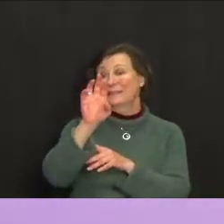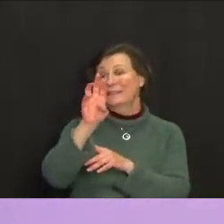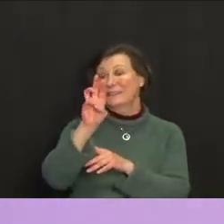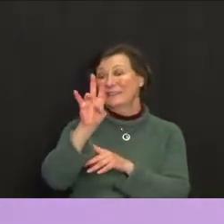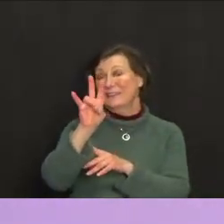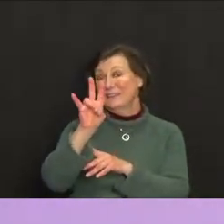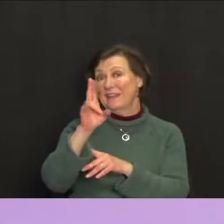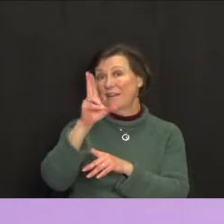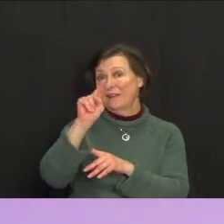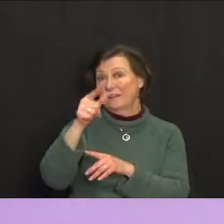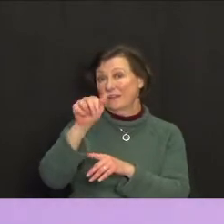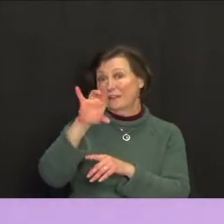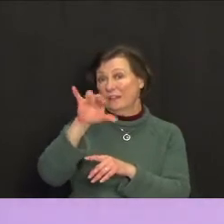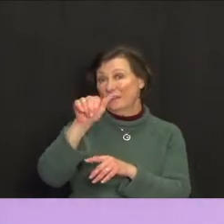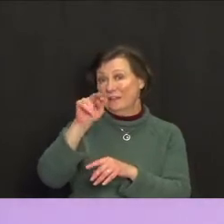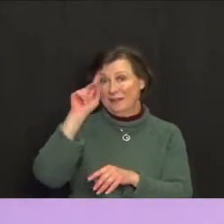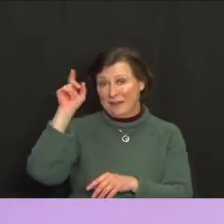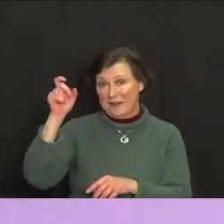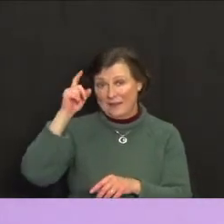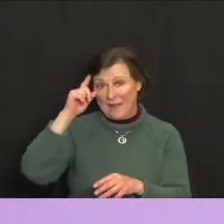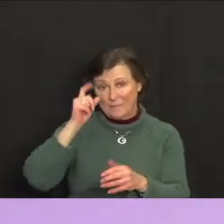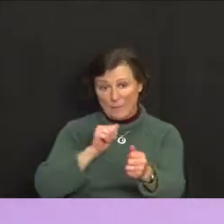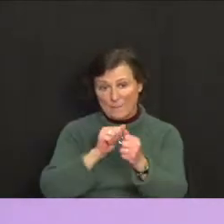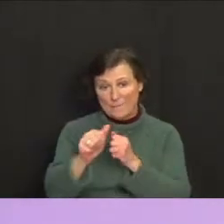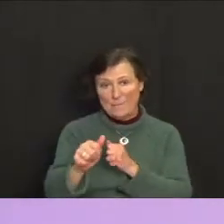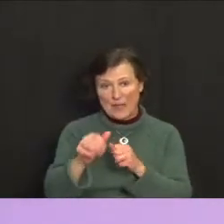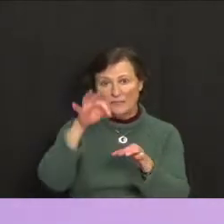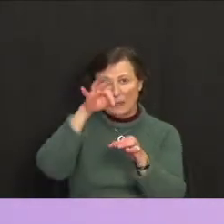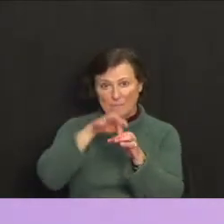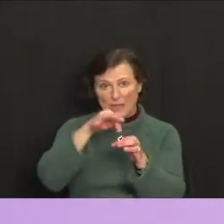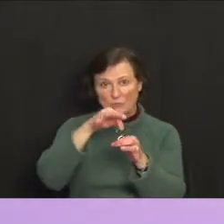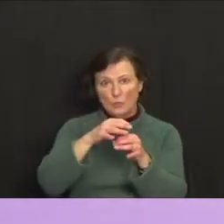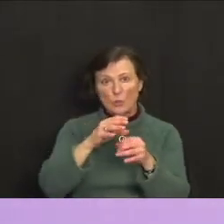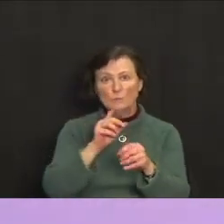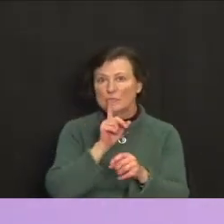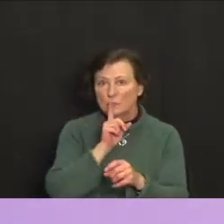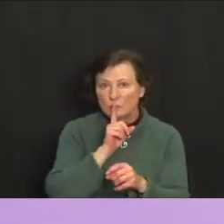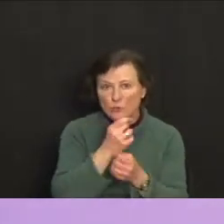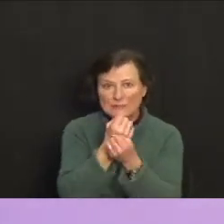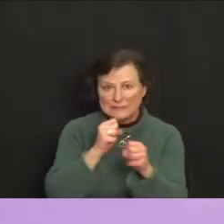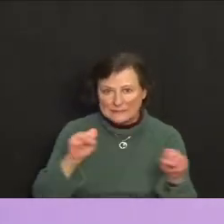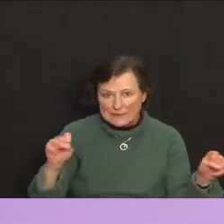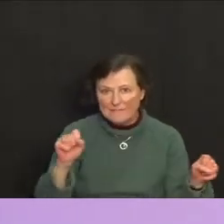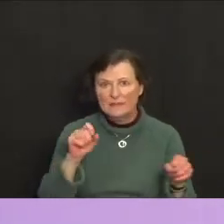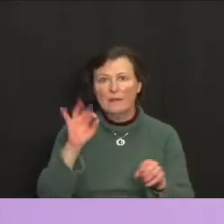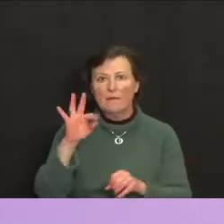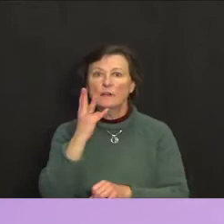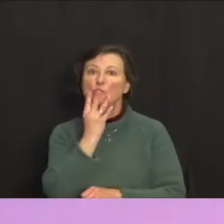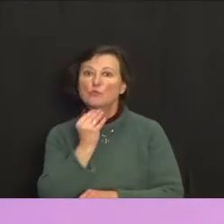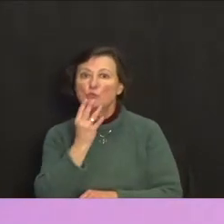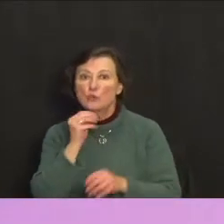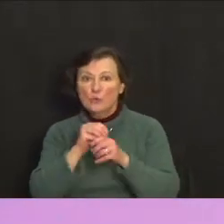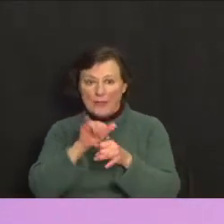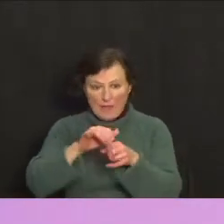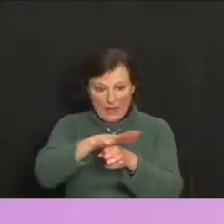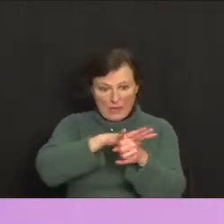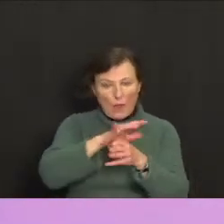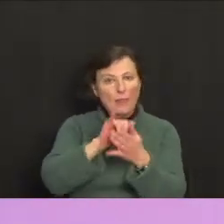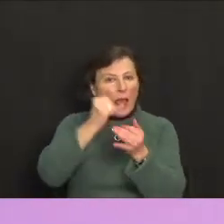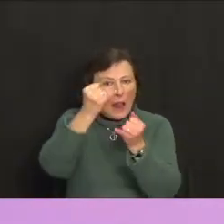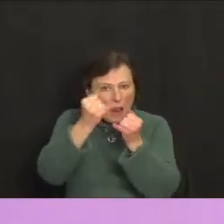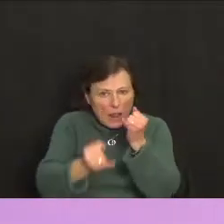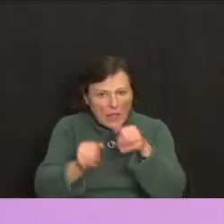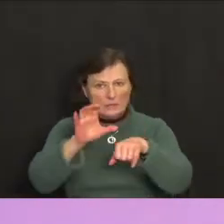government passed measures ensuring the safety of Jews in the region, that last congregation chose to